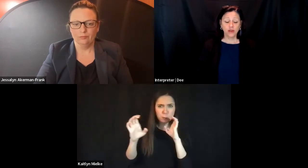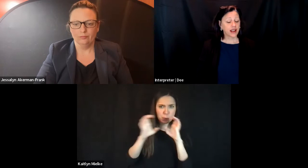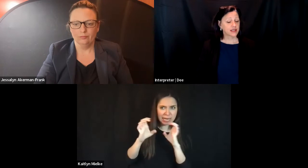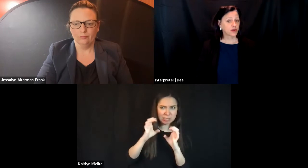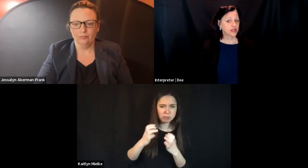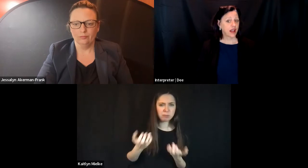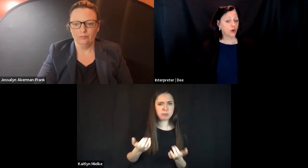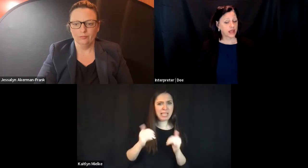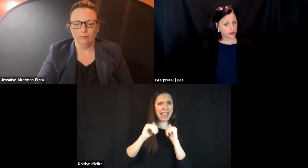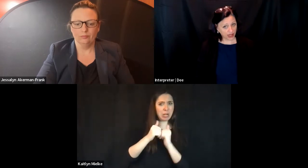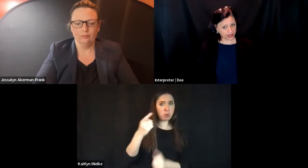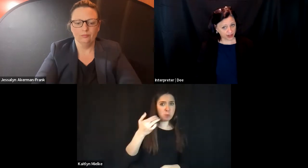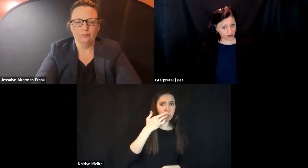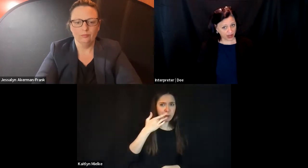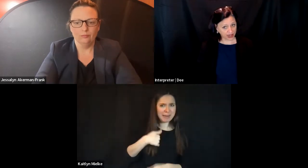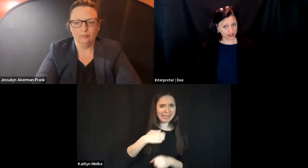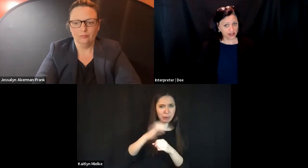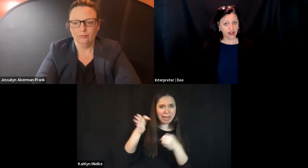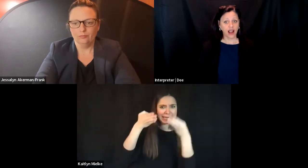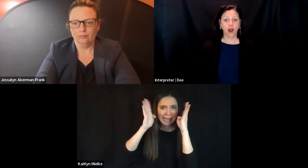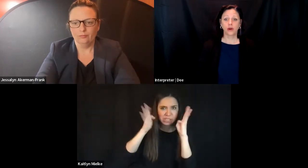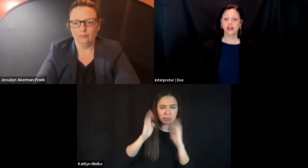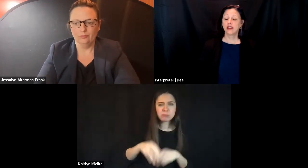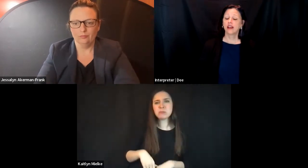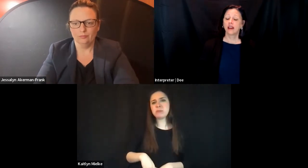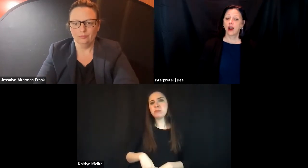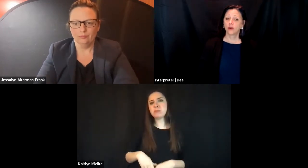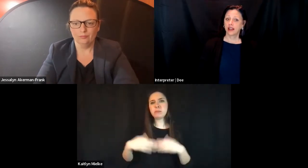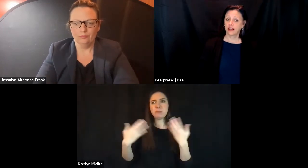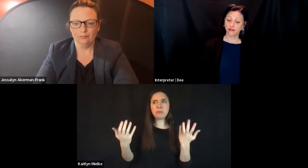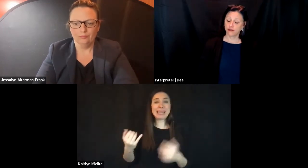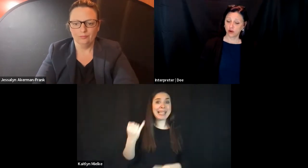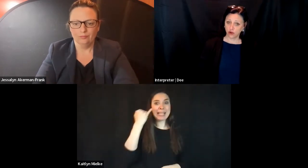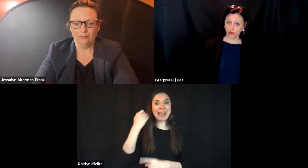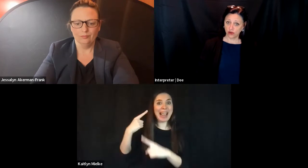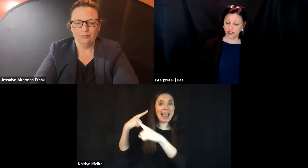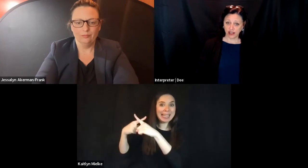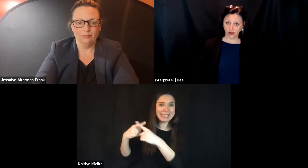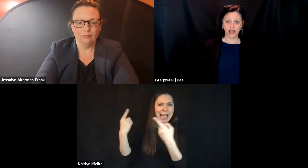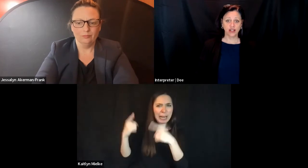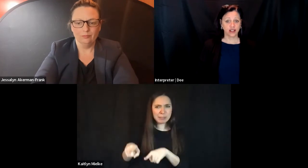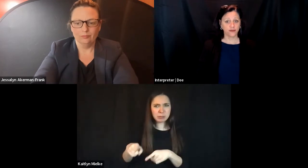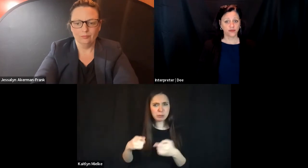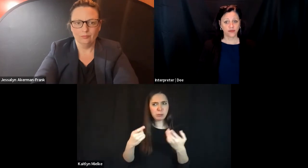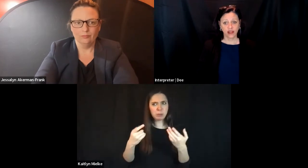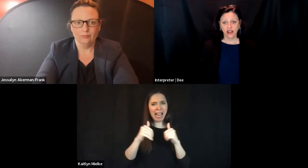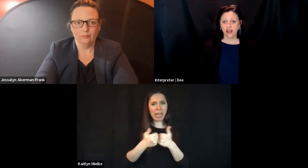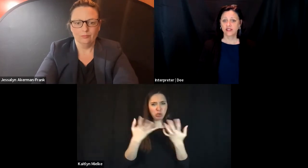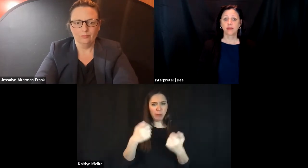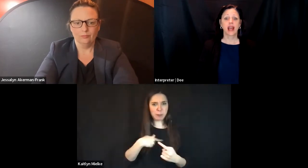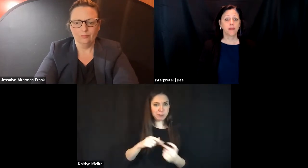Other people's preferences certainly is different. Maybe you can ask the person how they would like to communicate.